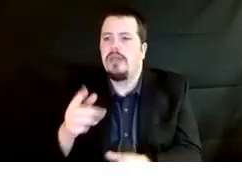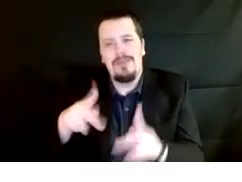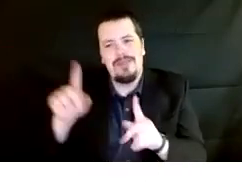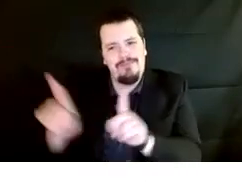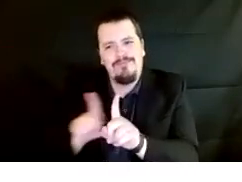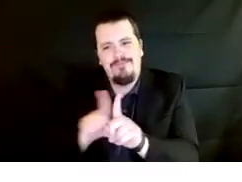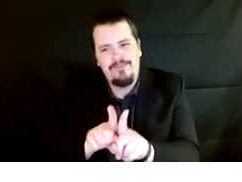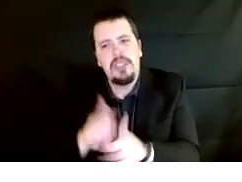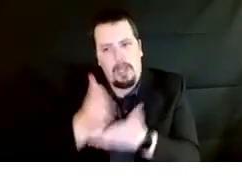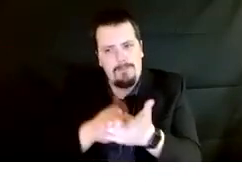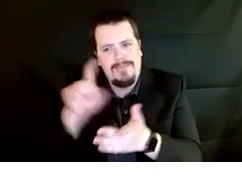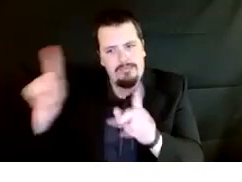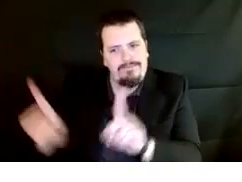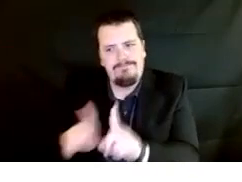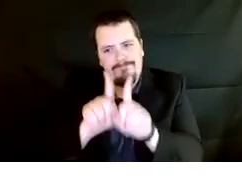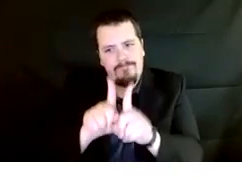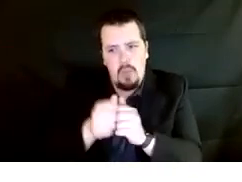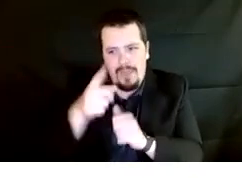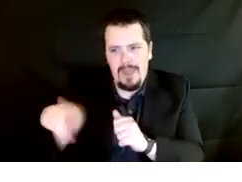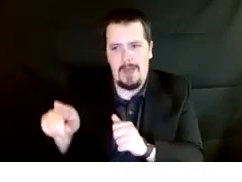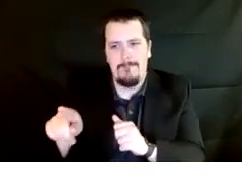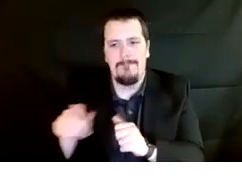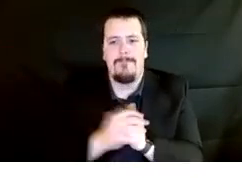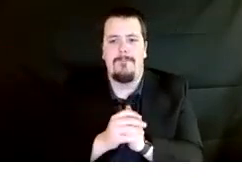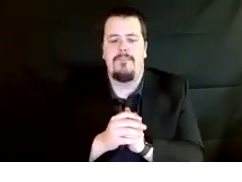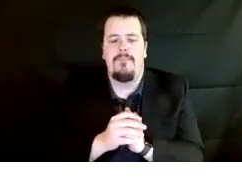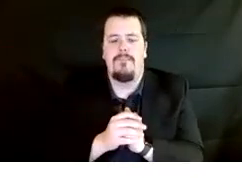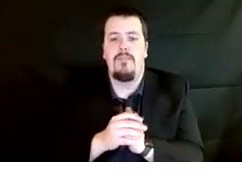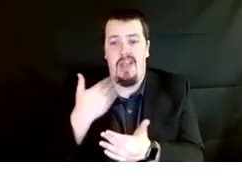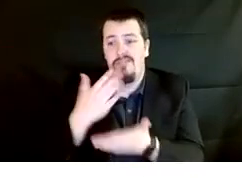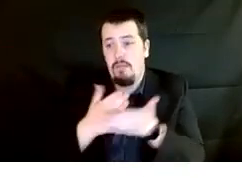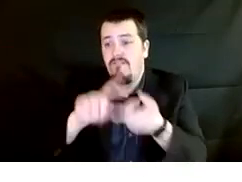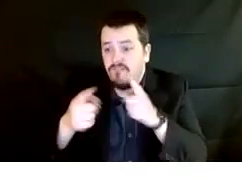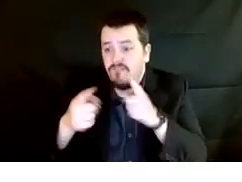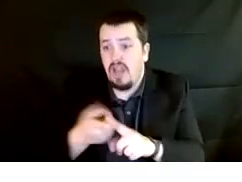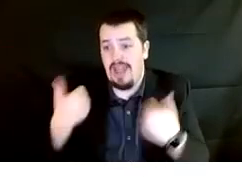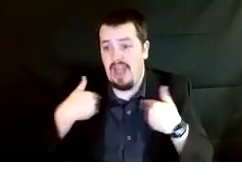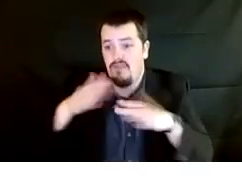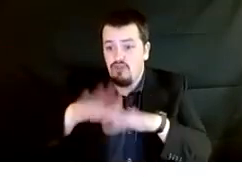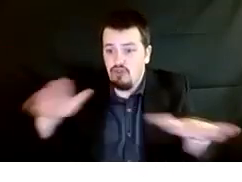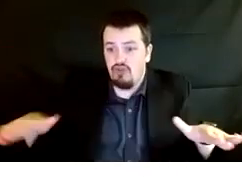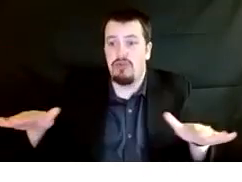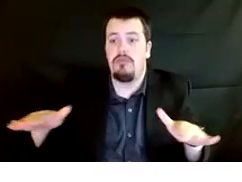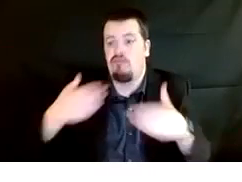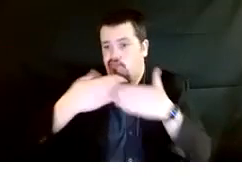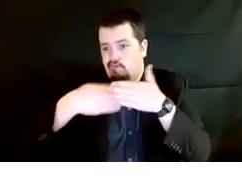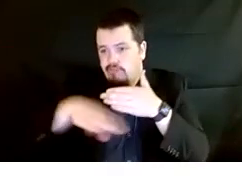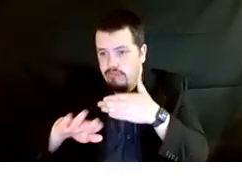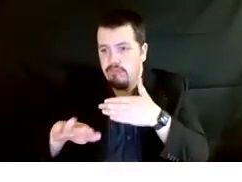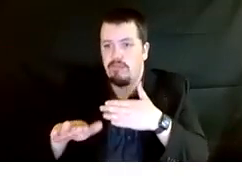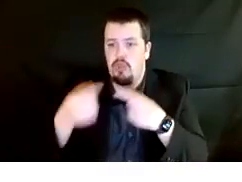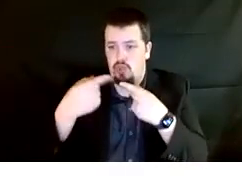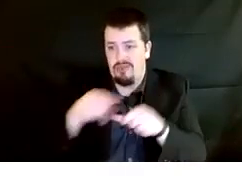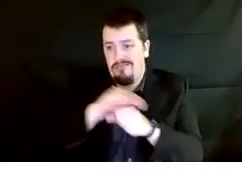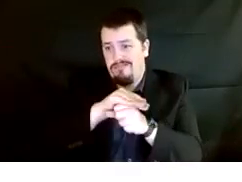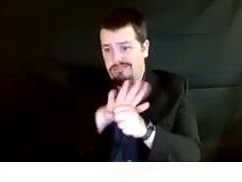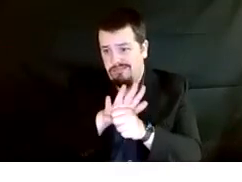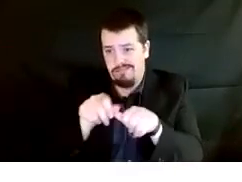um I.. we have uh friends who who had children who gave birth during the pandemic and a lot of